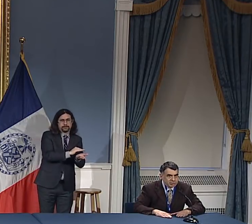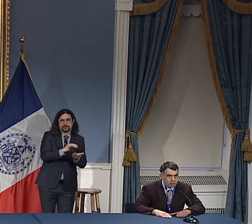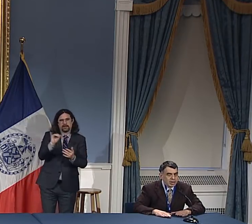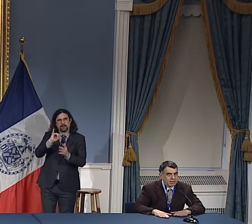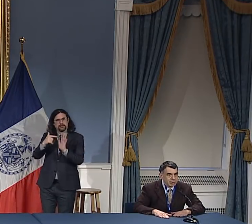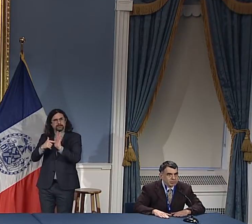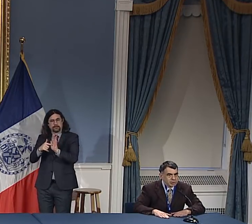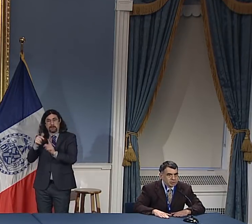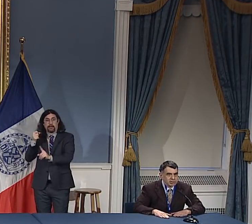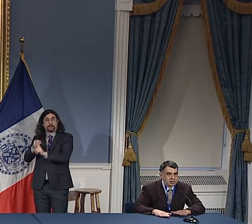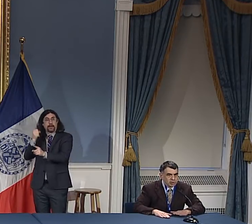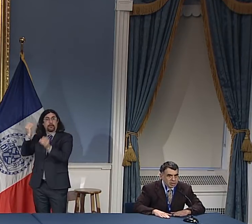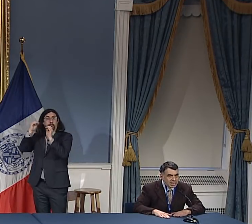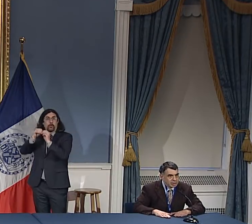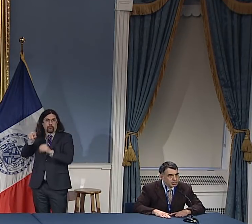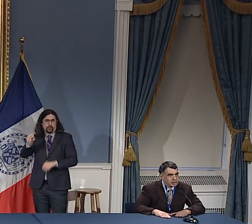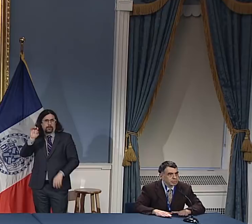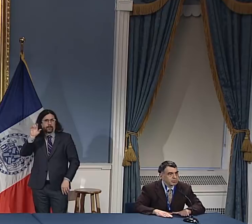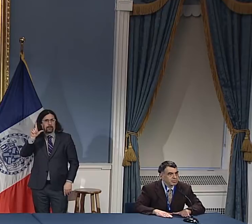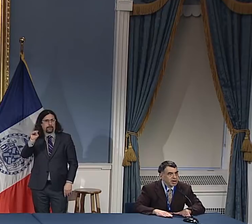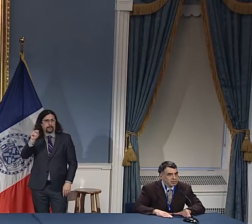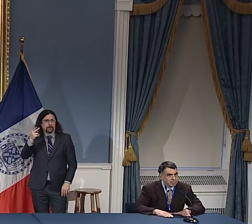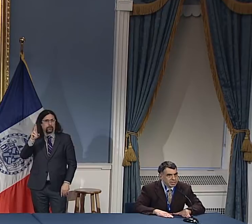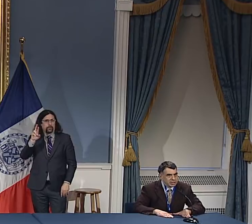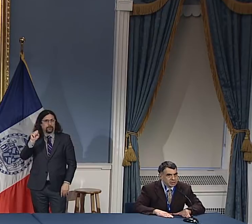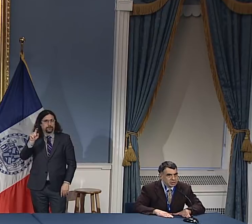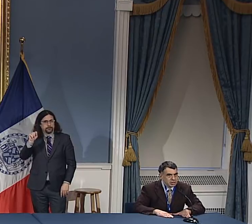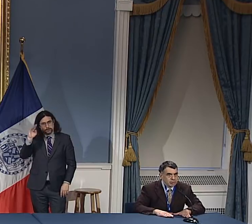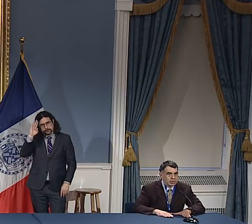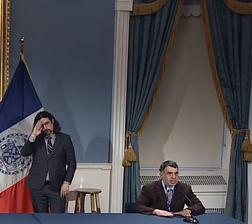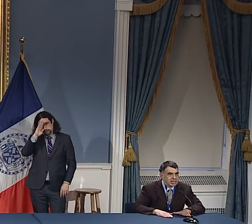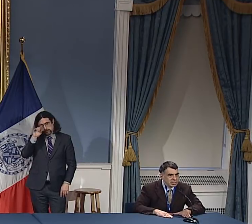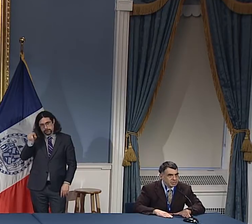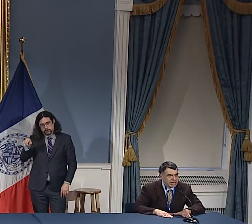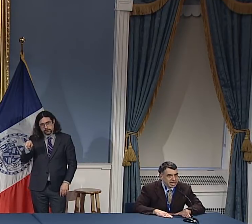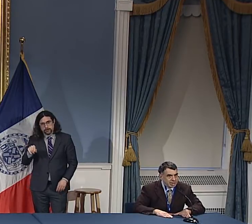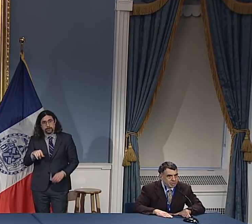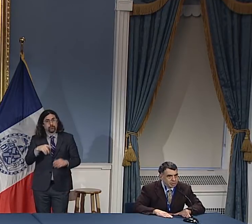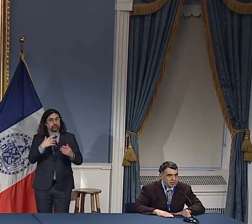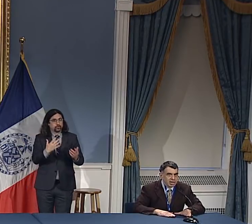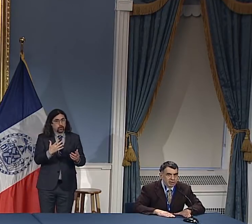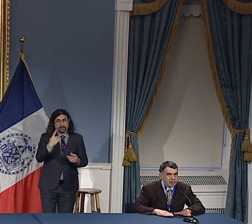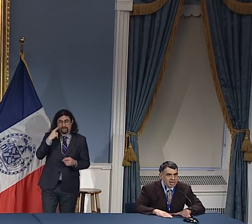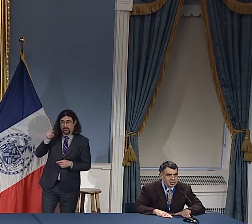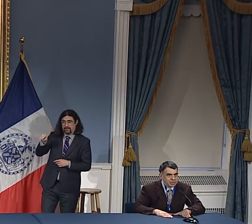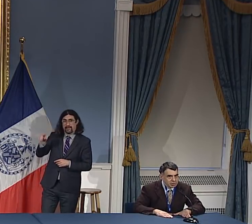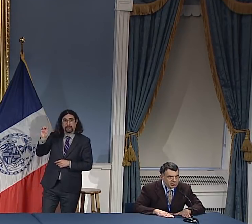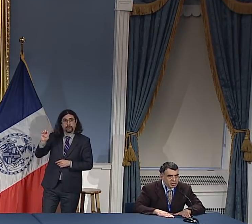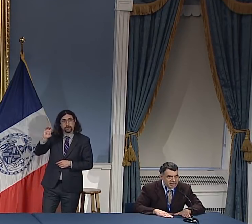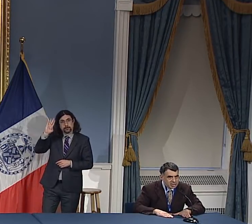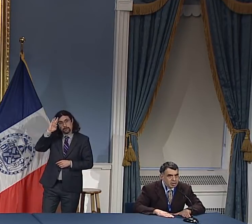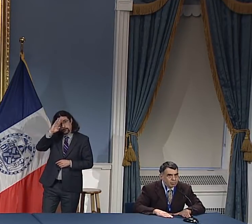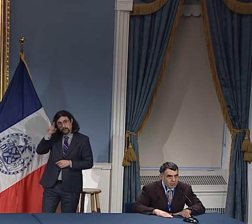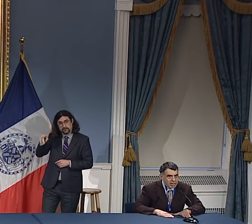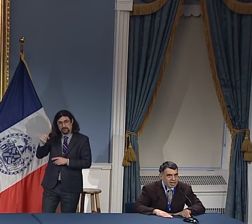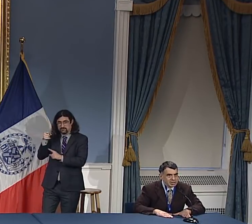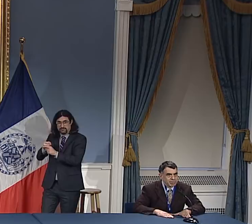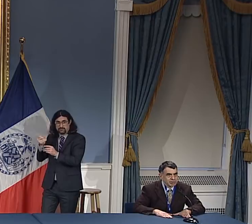AND WE'VE RESPONDED AS A SYSTEMBY MOVING SUPPLIES, STAFFING, TO ELMHURST TO DO